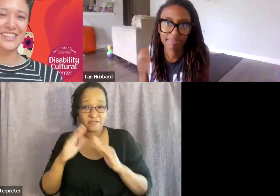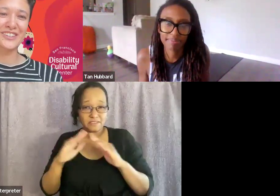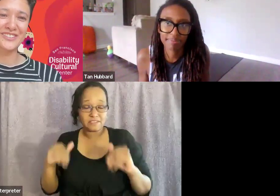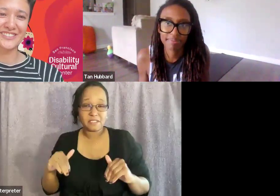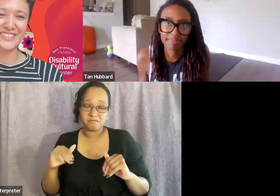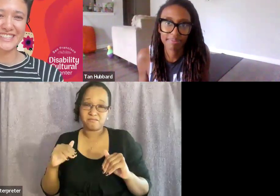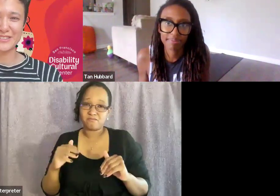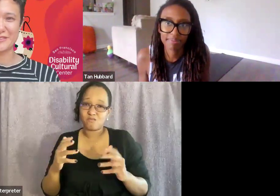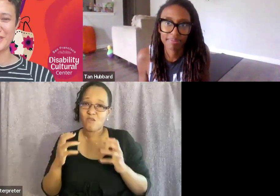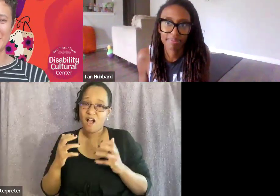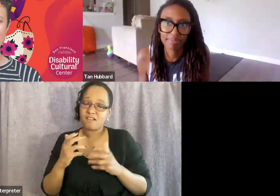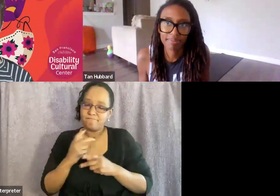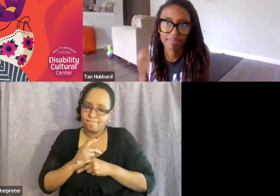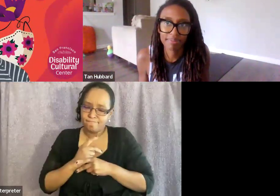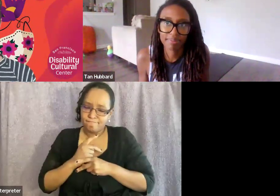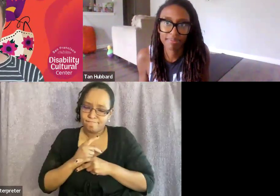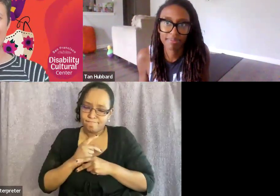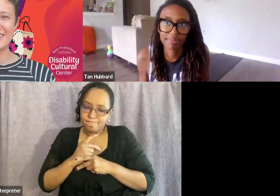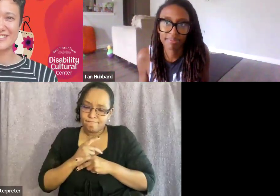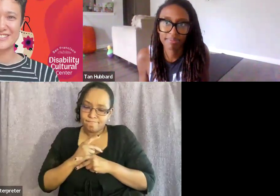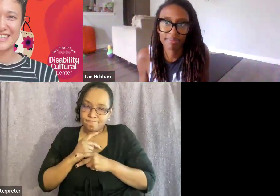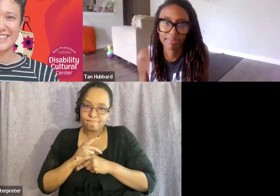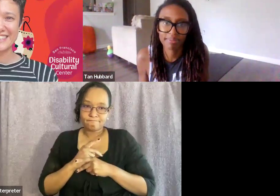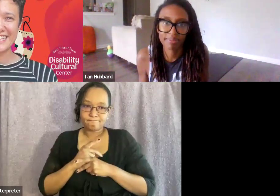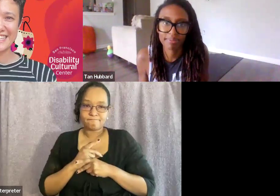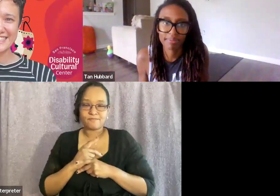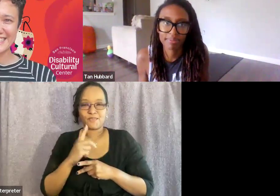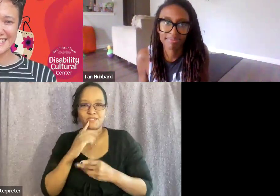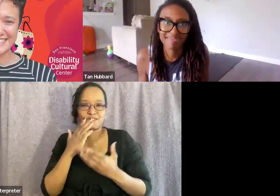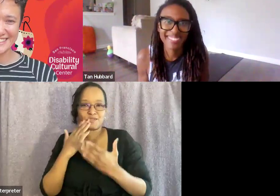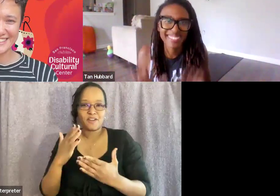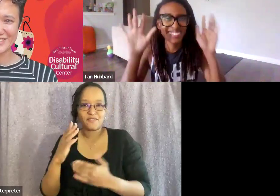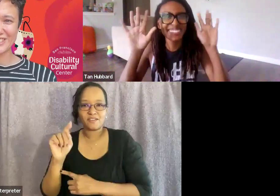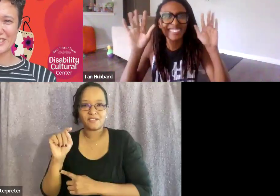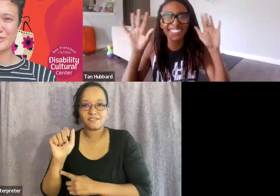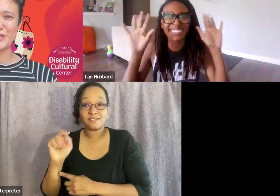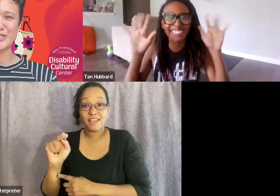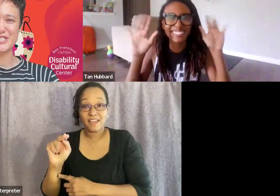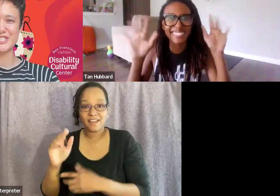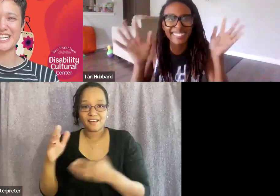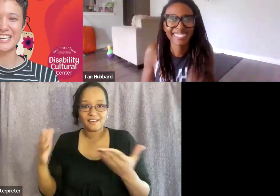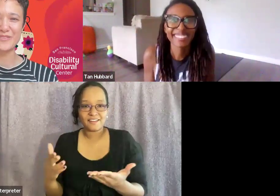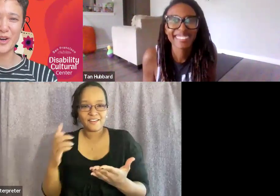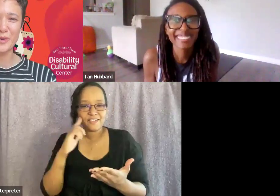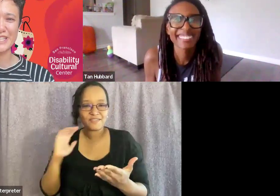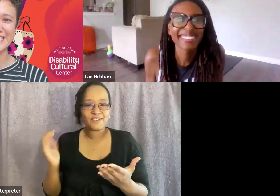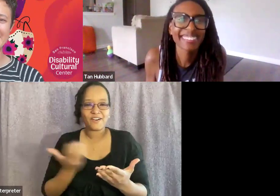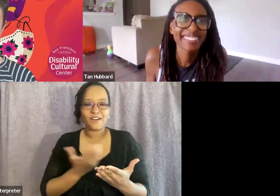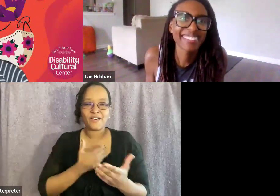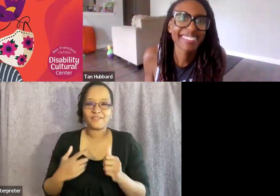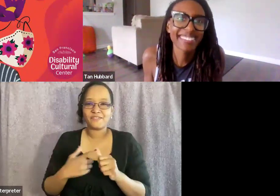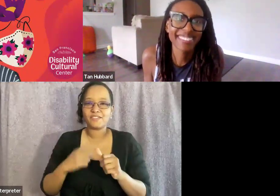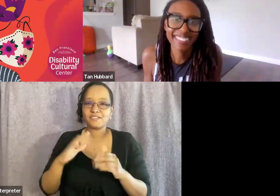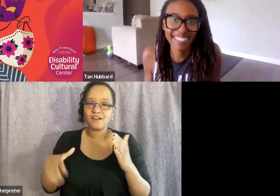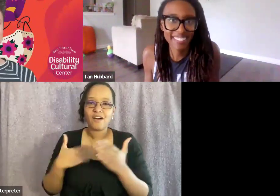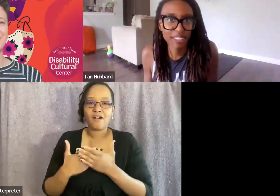So we're really grateful to have Tan [phonetic] here for our first all-bodies yoga class.